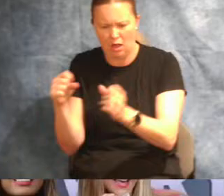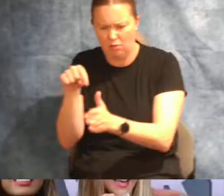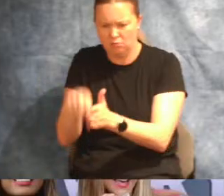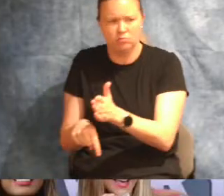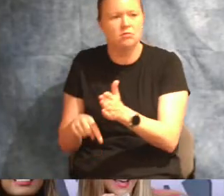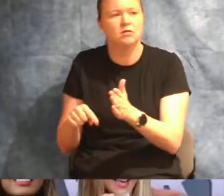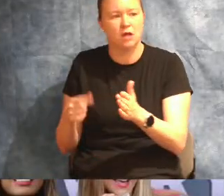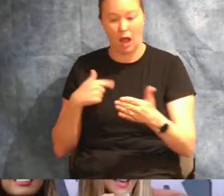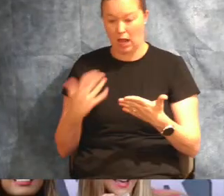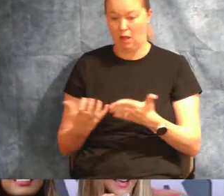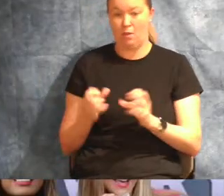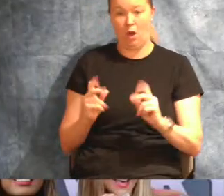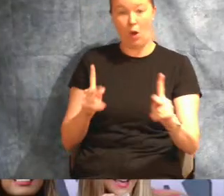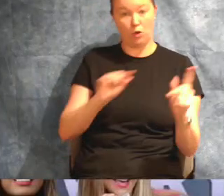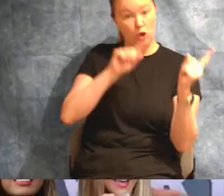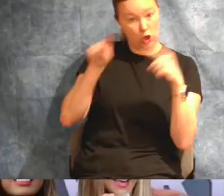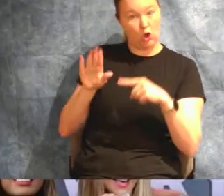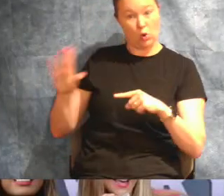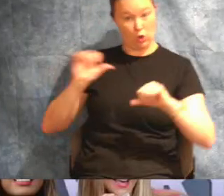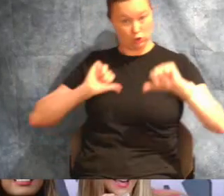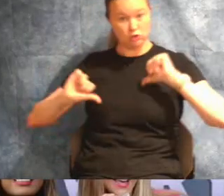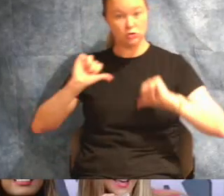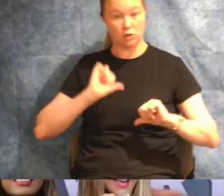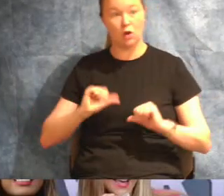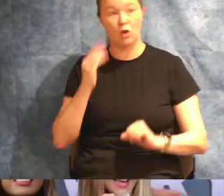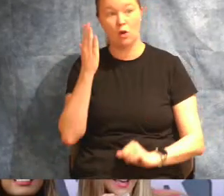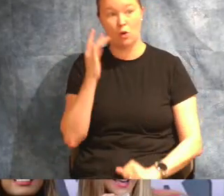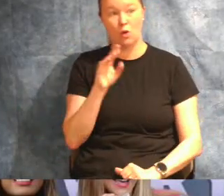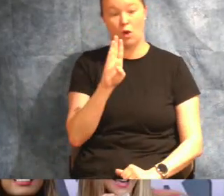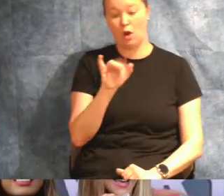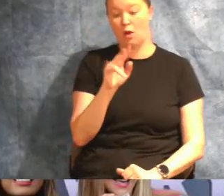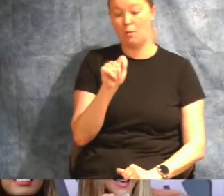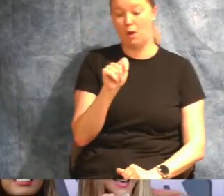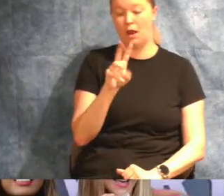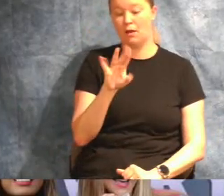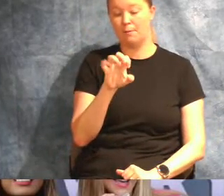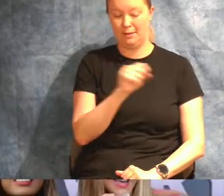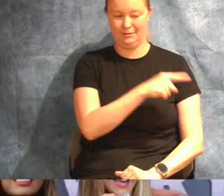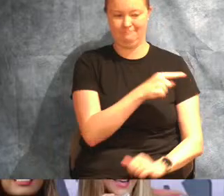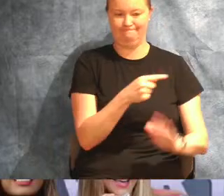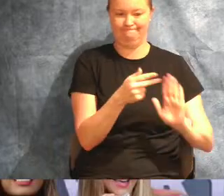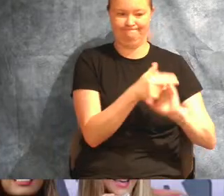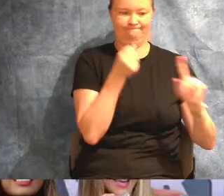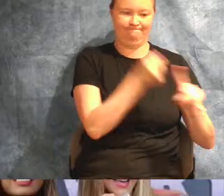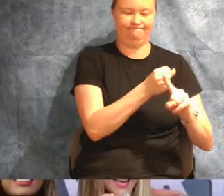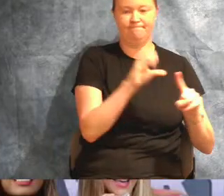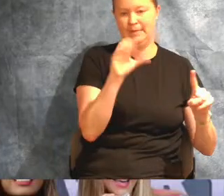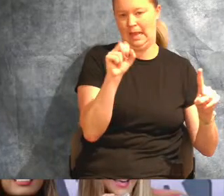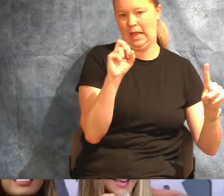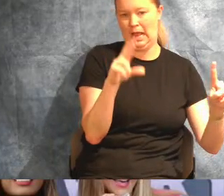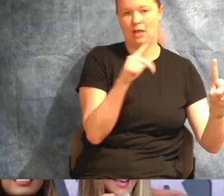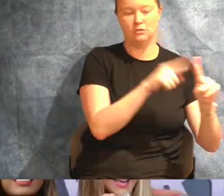to be on her show because Brent Billingsley had got diagnosed with cancer and a big tumor on the